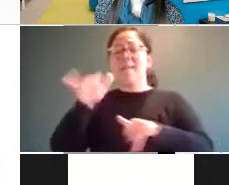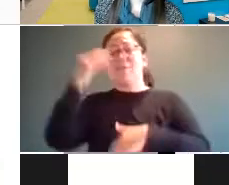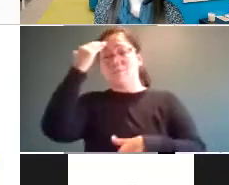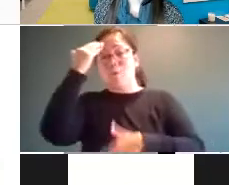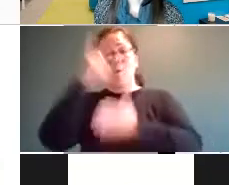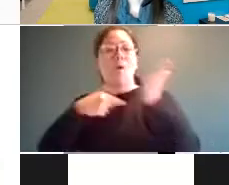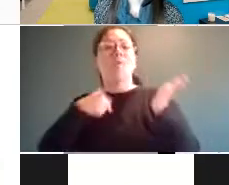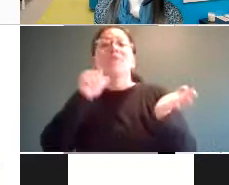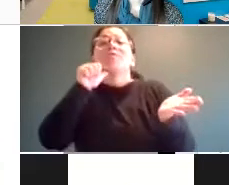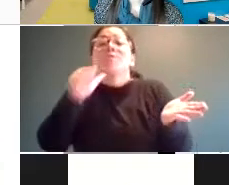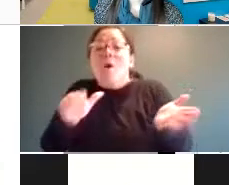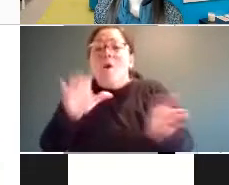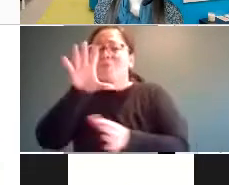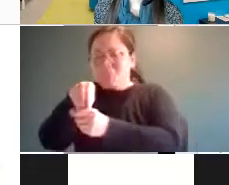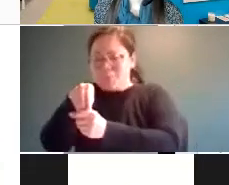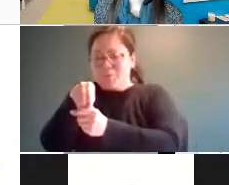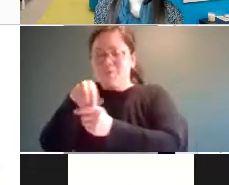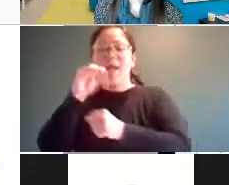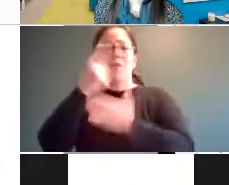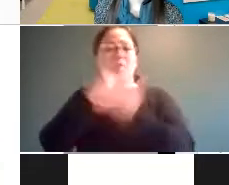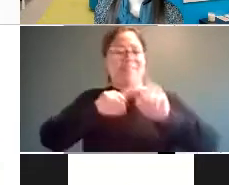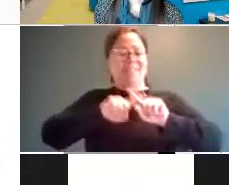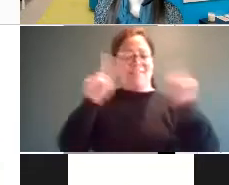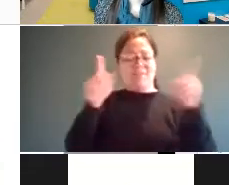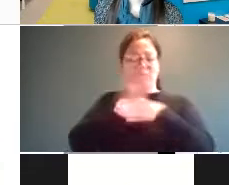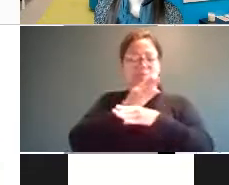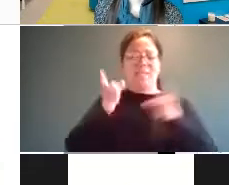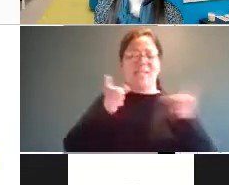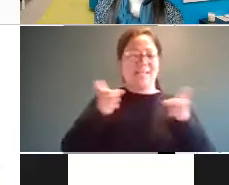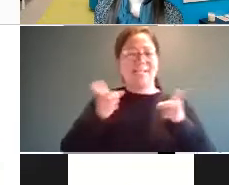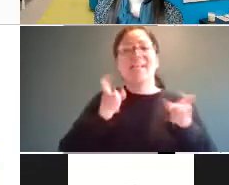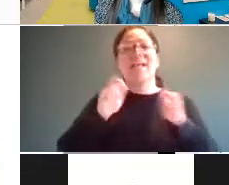that you don't do and what the difference is between how you conduct yourself